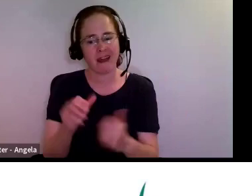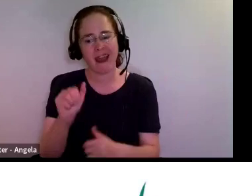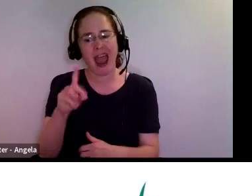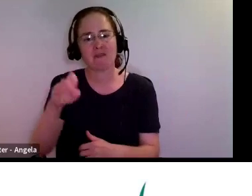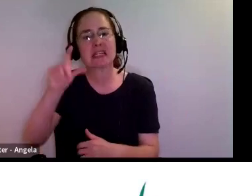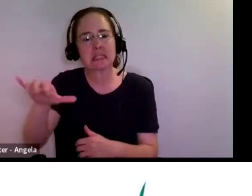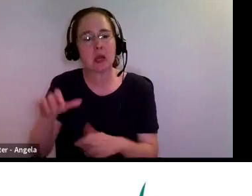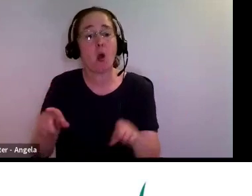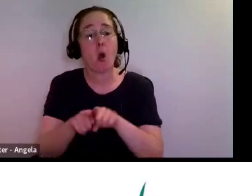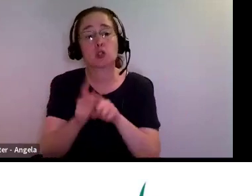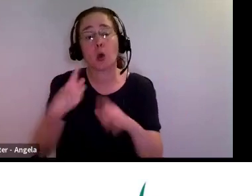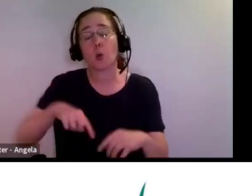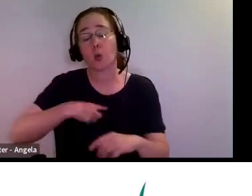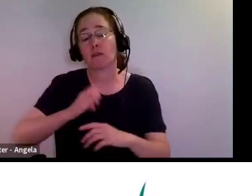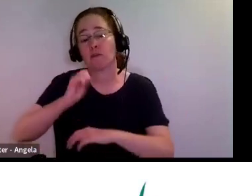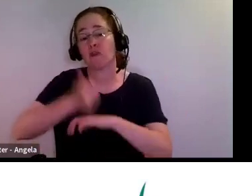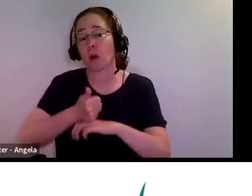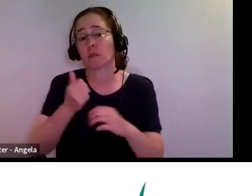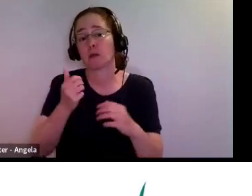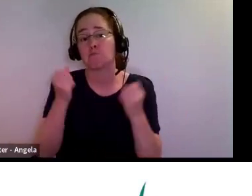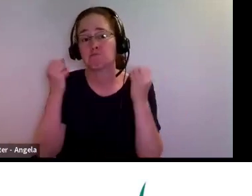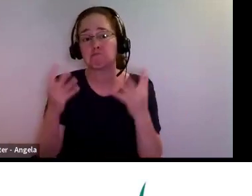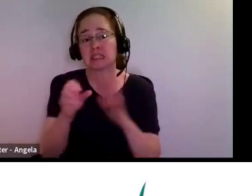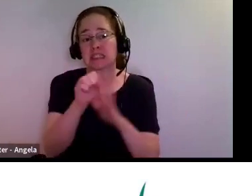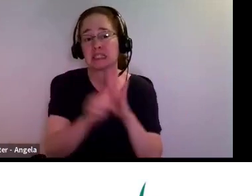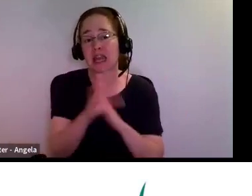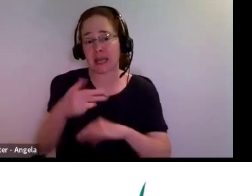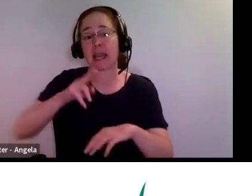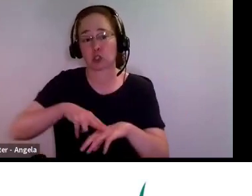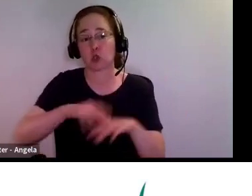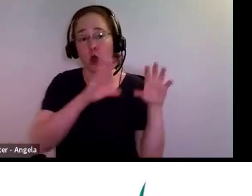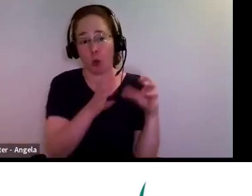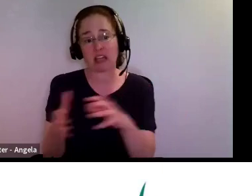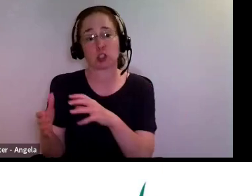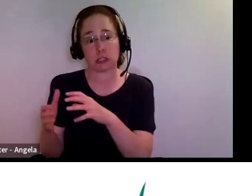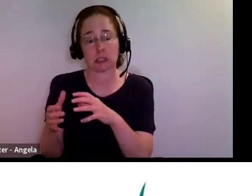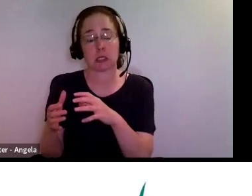formed a number of state and national coalitions, and have